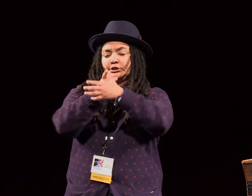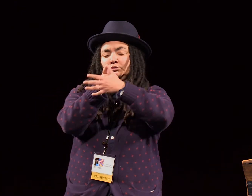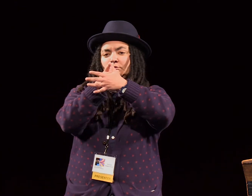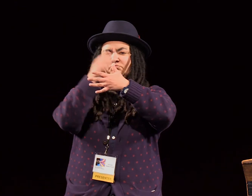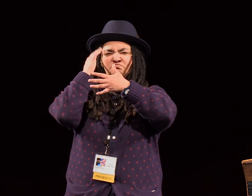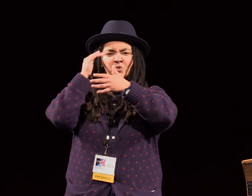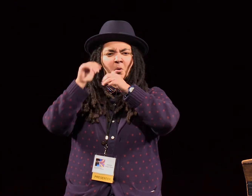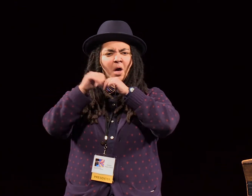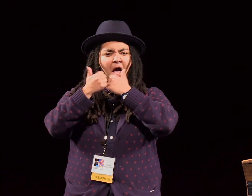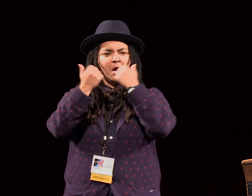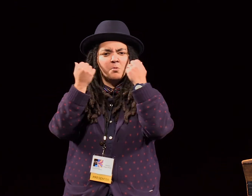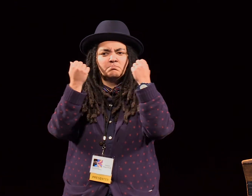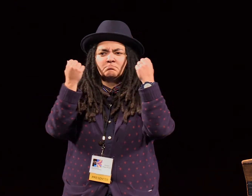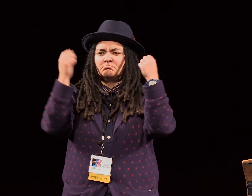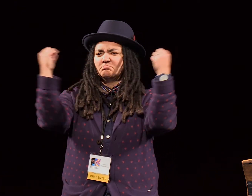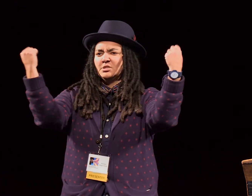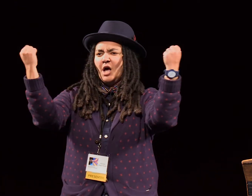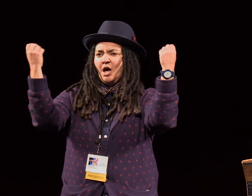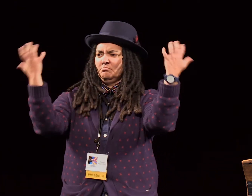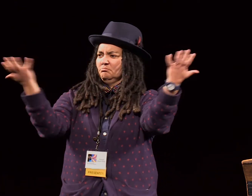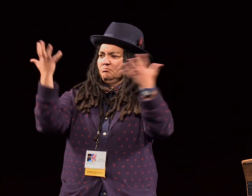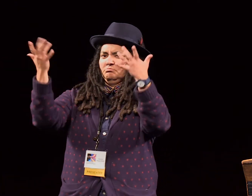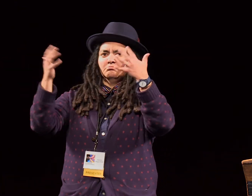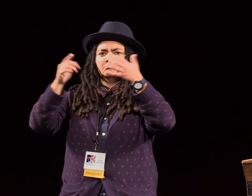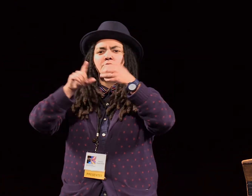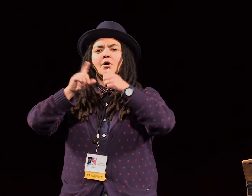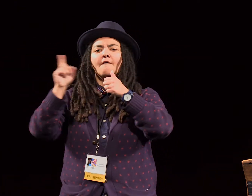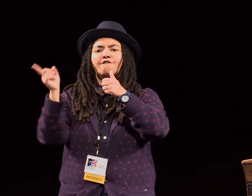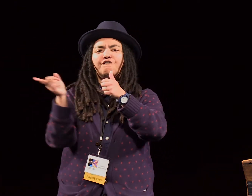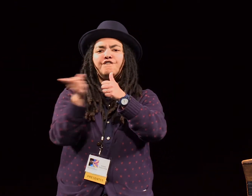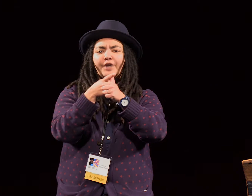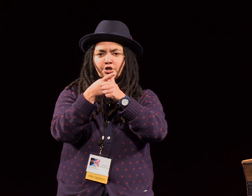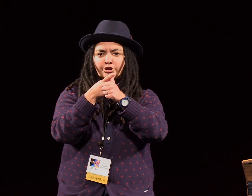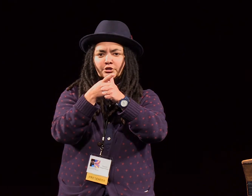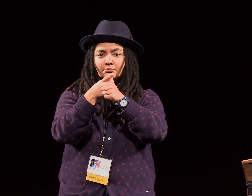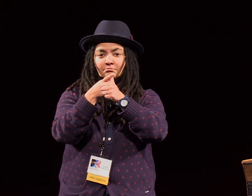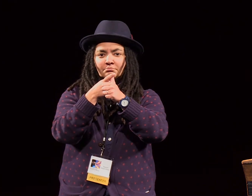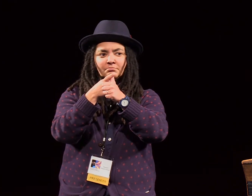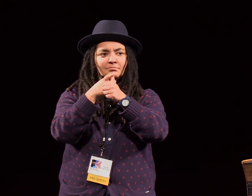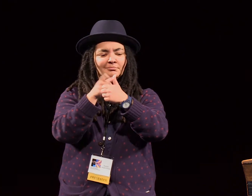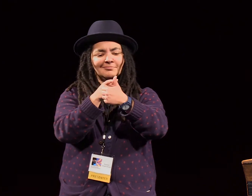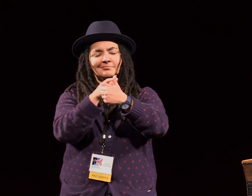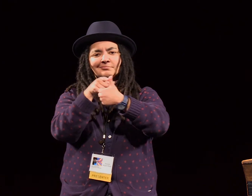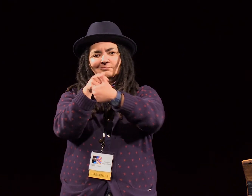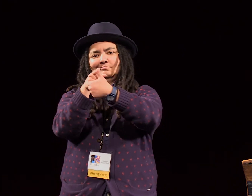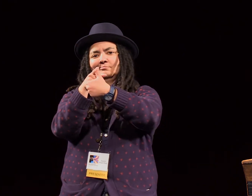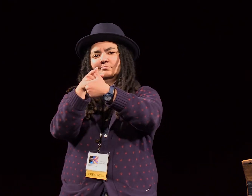Well, intersectionality, what is it based on? Your first identity.